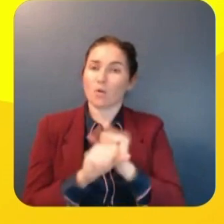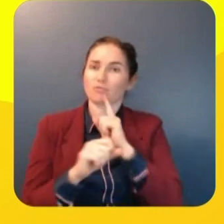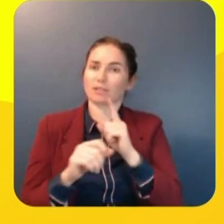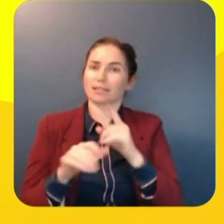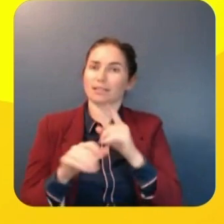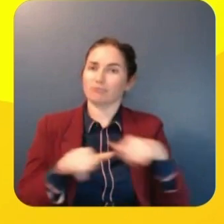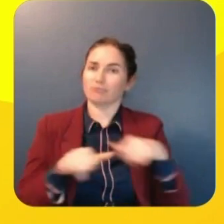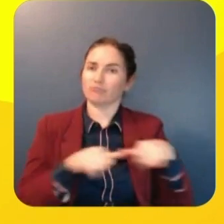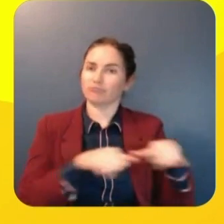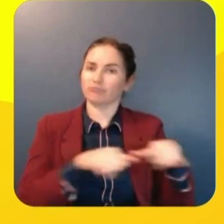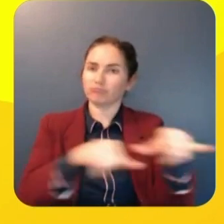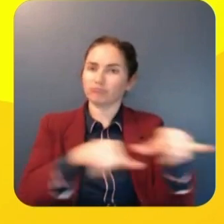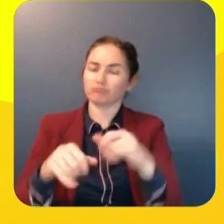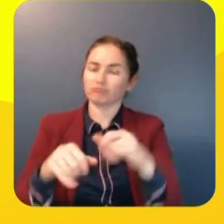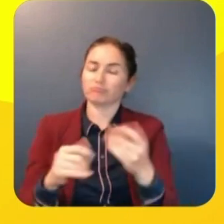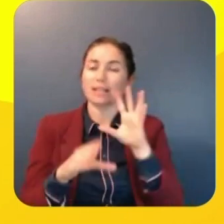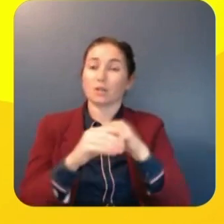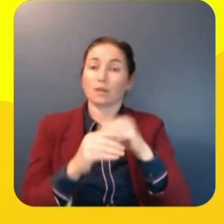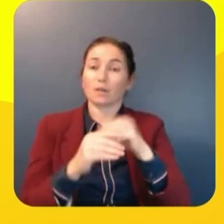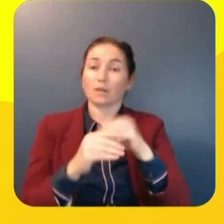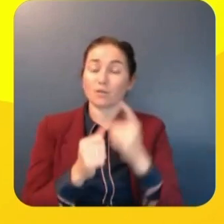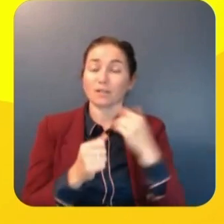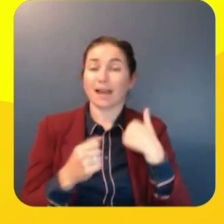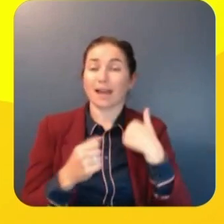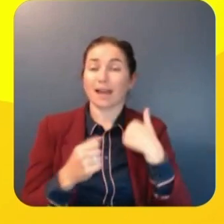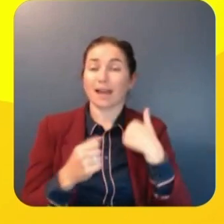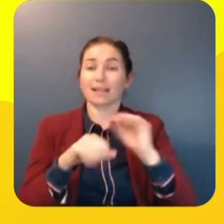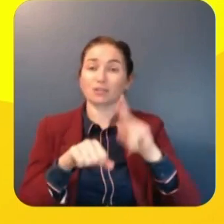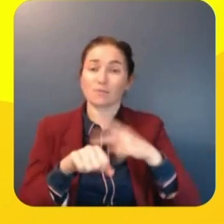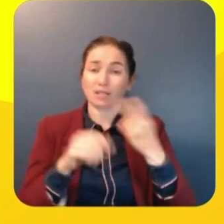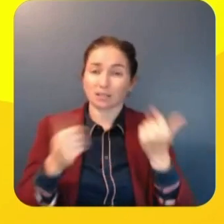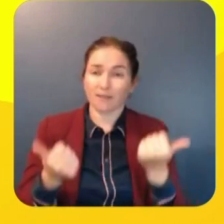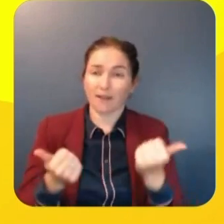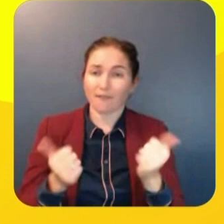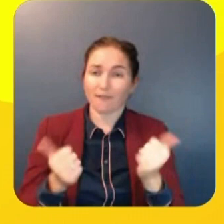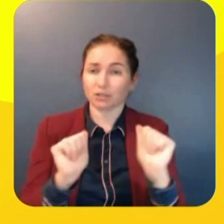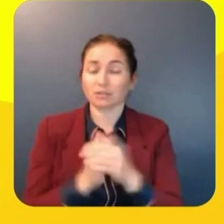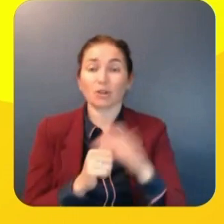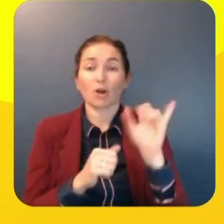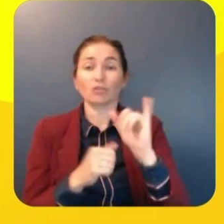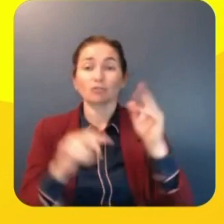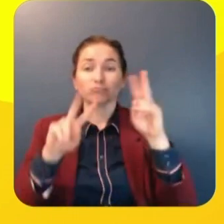to reduce overlap and duplication of efforts. We also took a look at over 30 published diversity